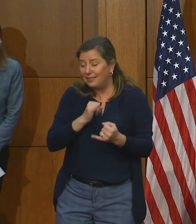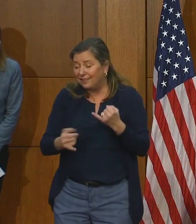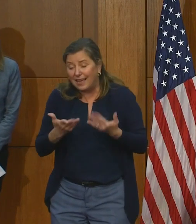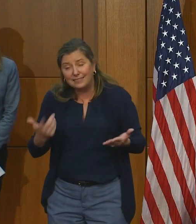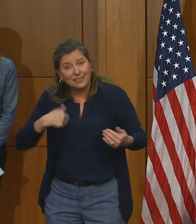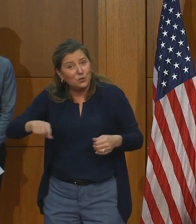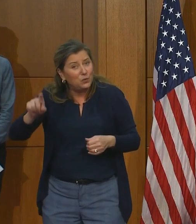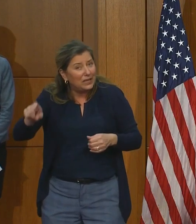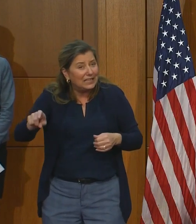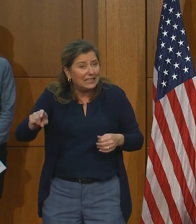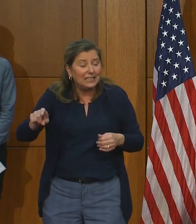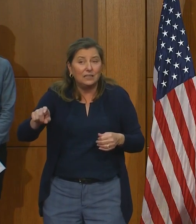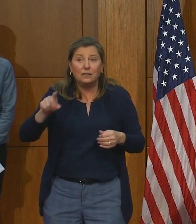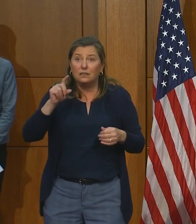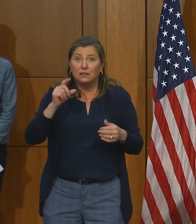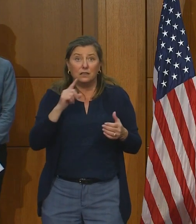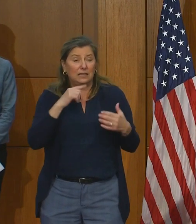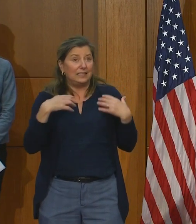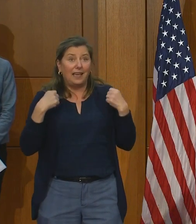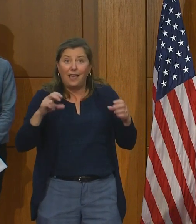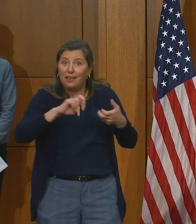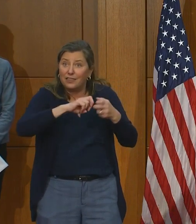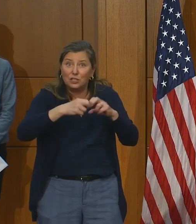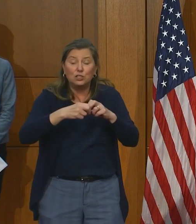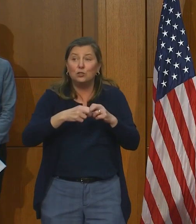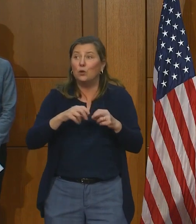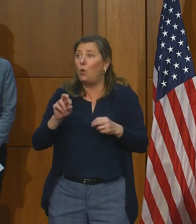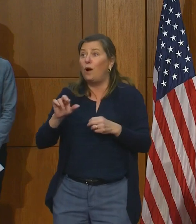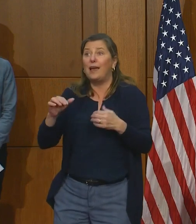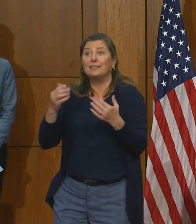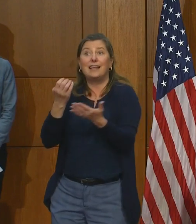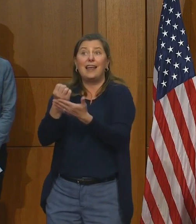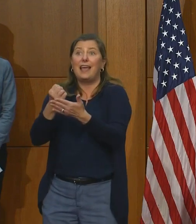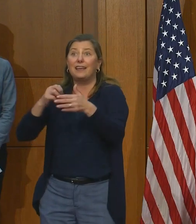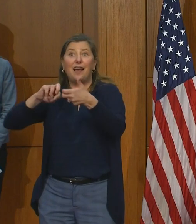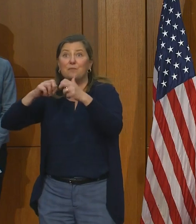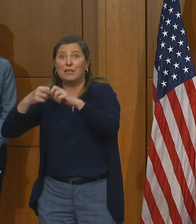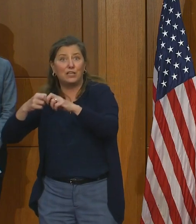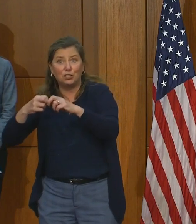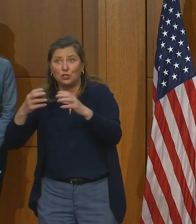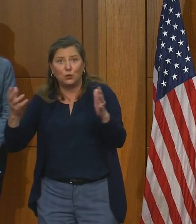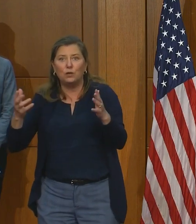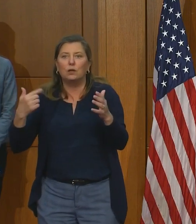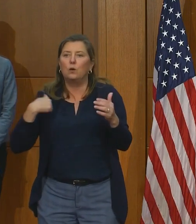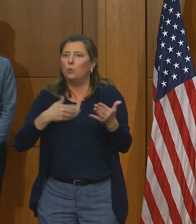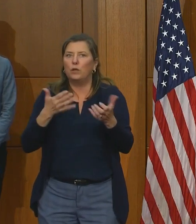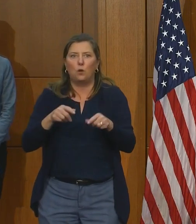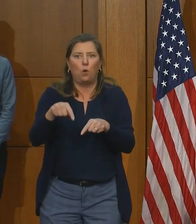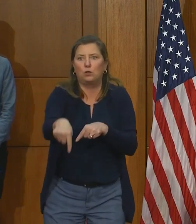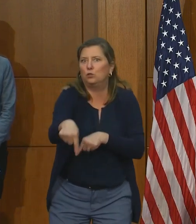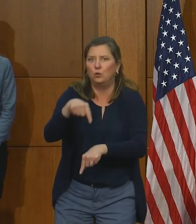TO WORK. SAID RUSSIAN BECAUSE-